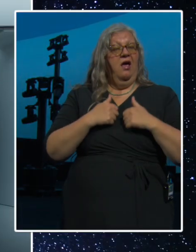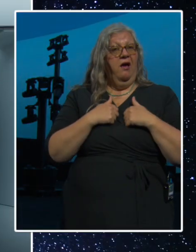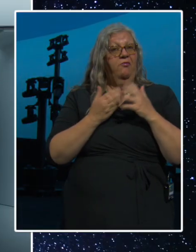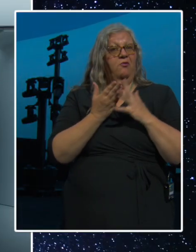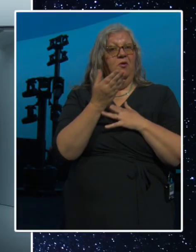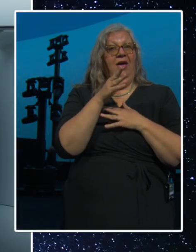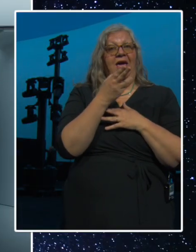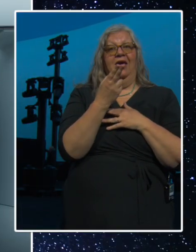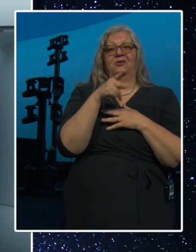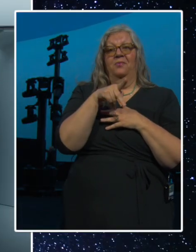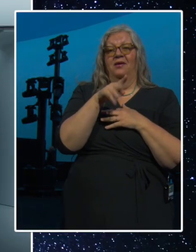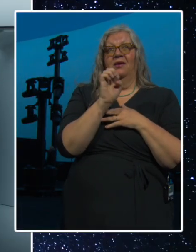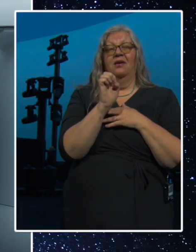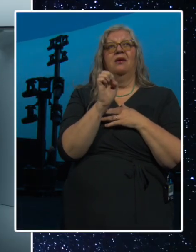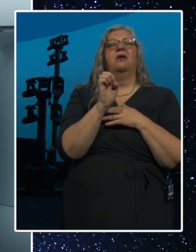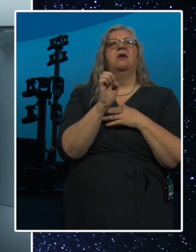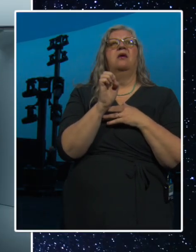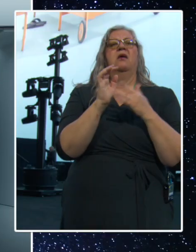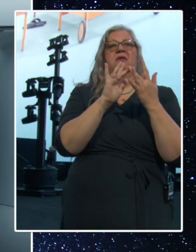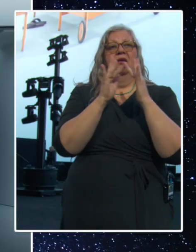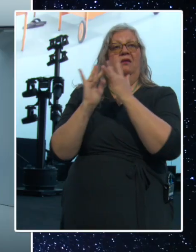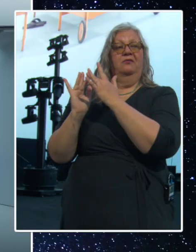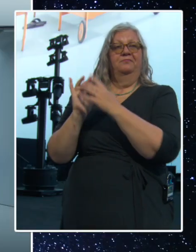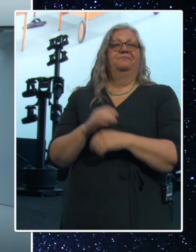with seamless ship-wide connectivity.